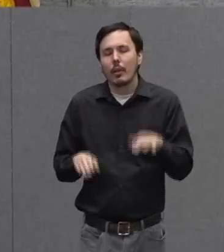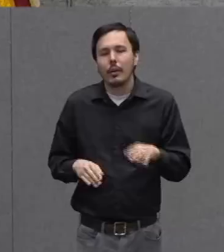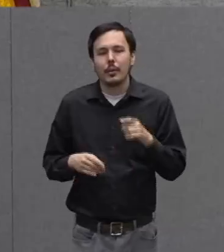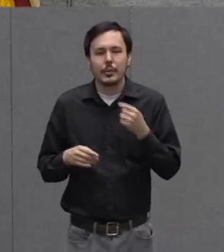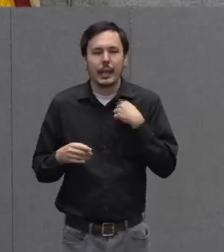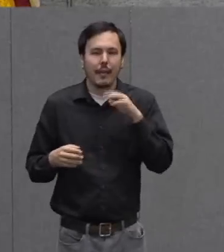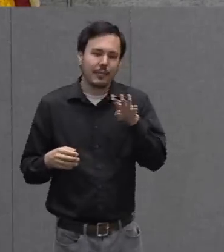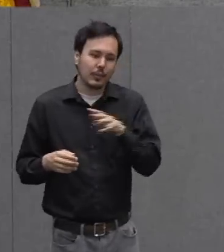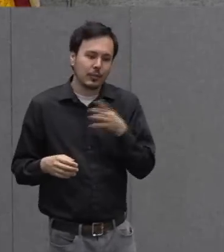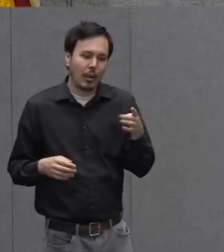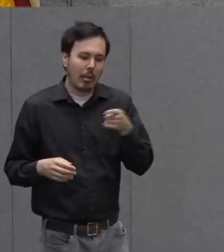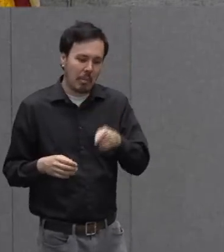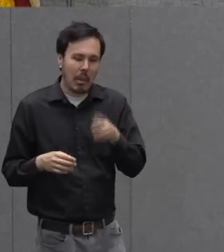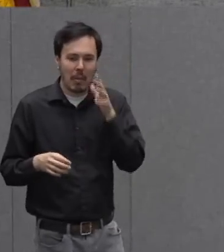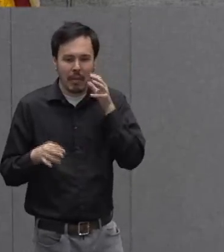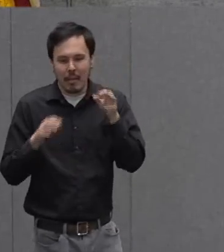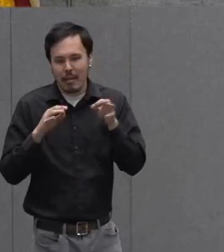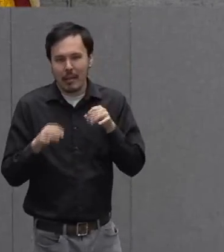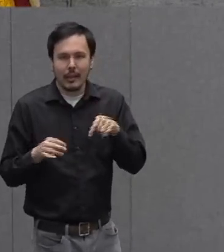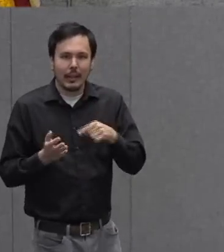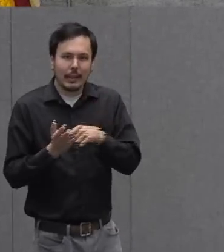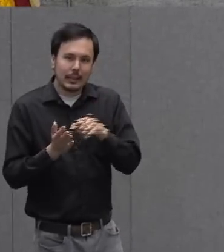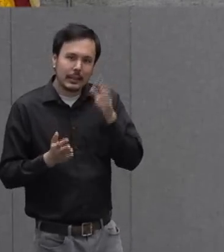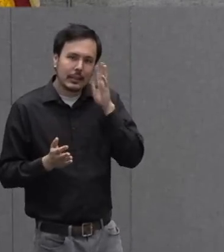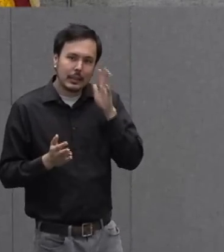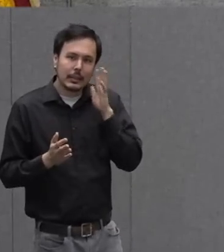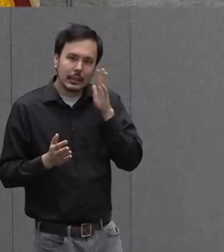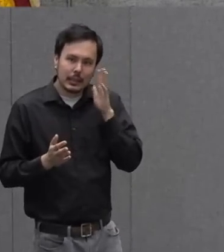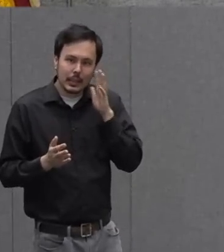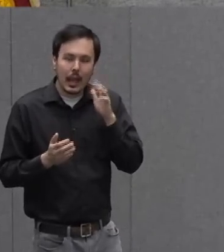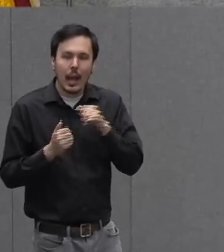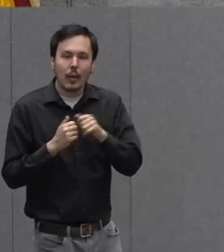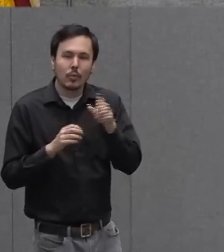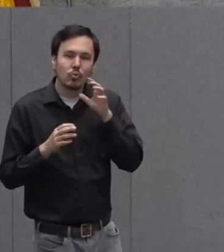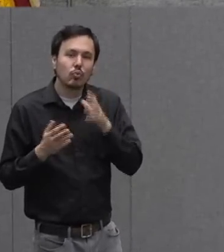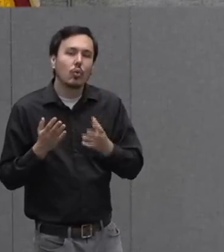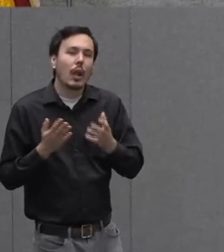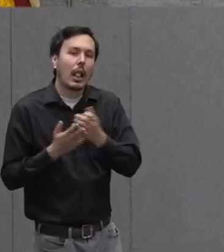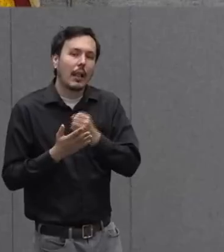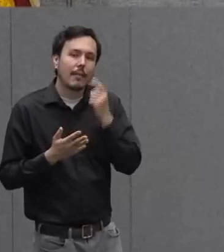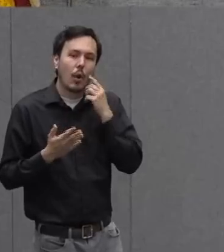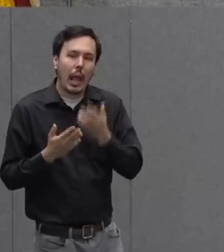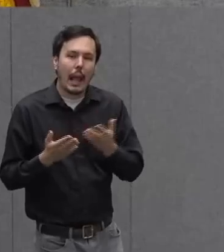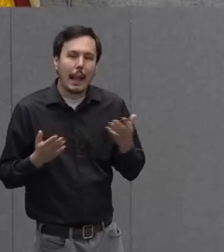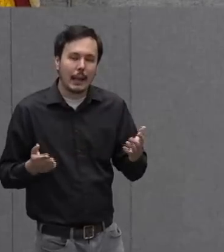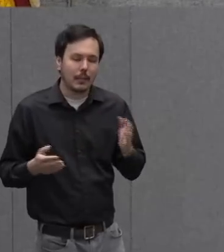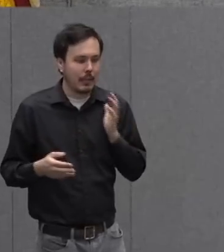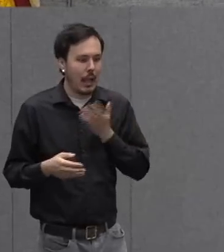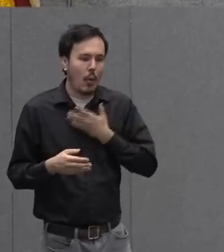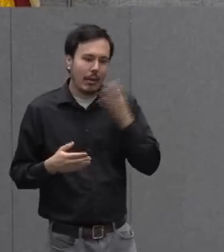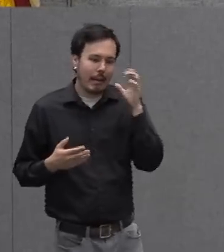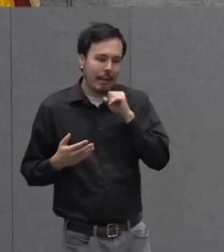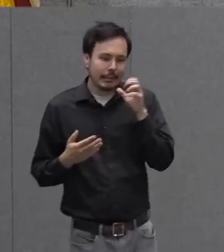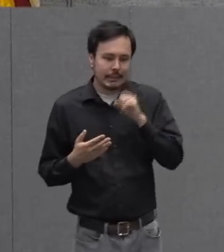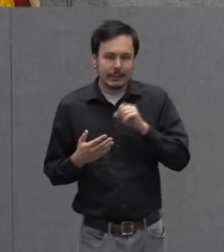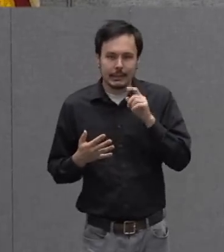this is how we're going to do our collection of items and this is our guess for the day, but I wanted